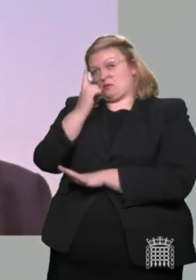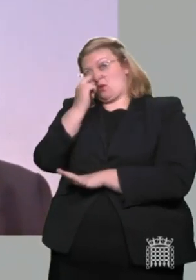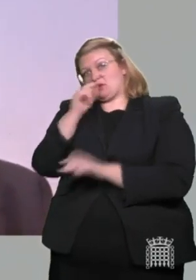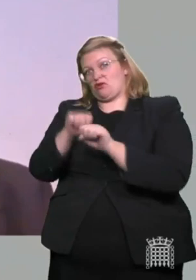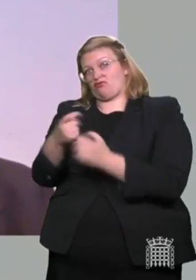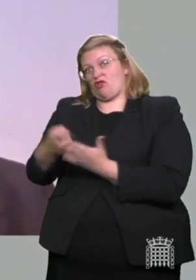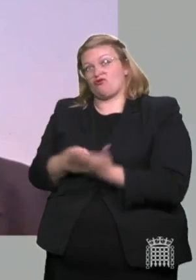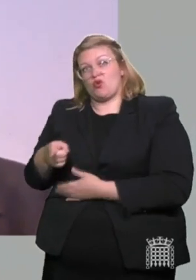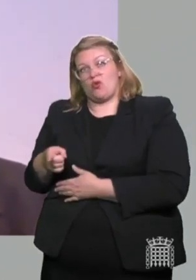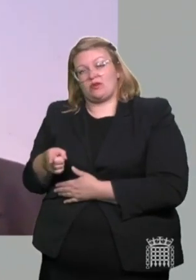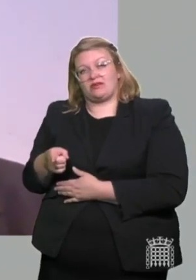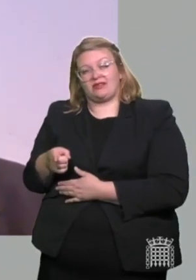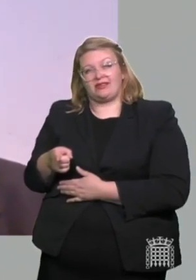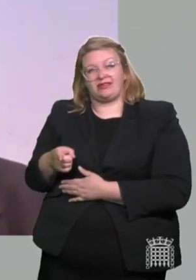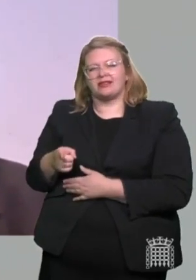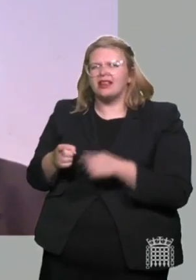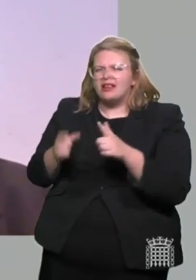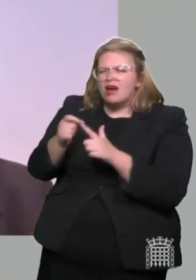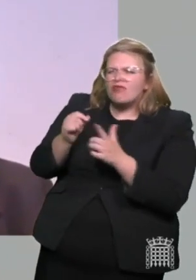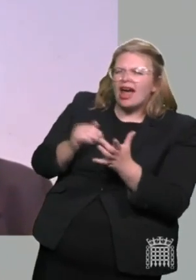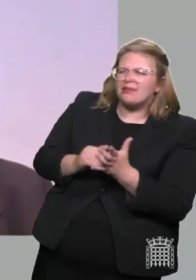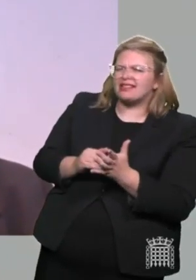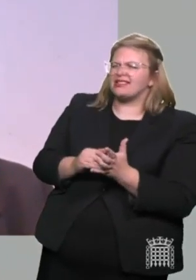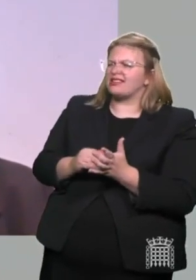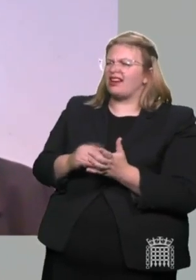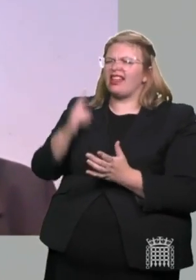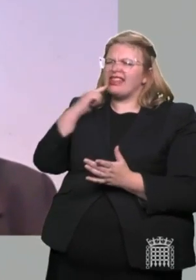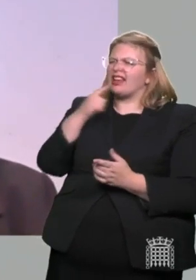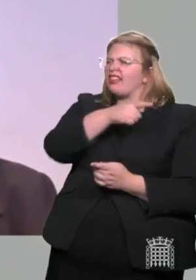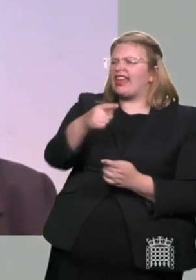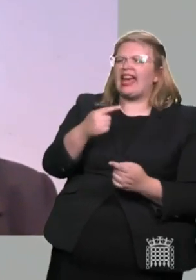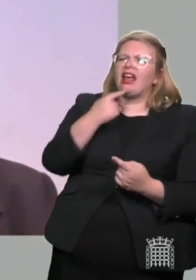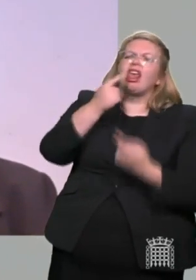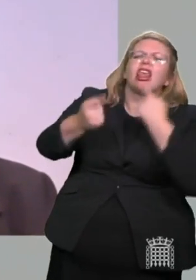think that all these stories about sleaze, corruption and dishonesty keep happening to